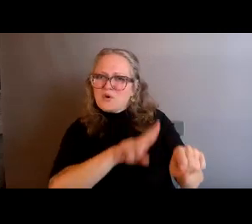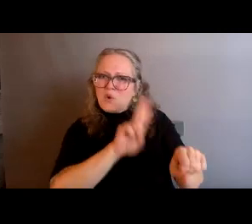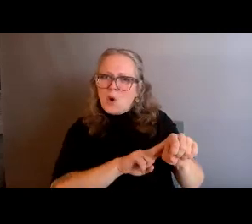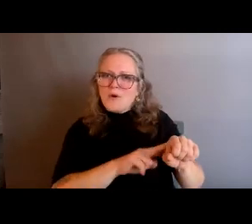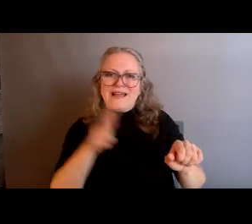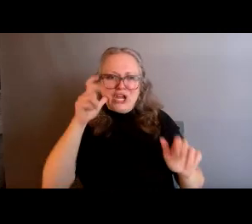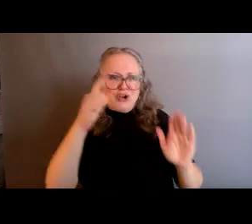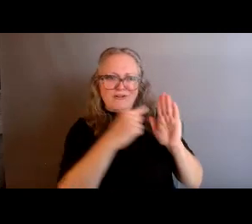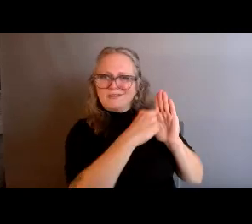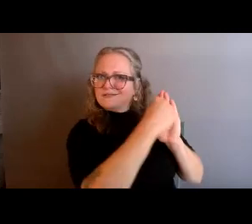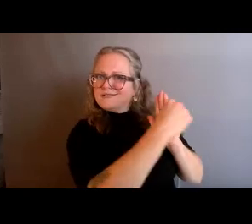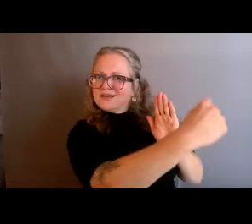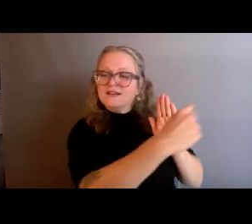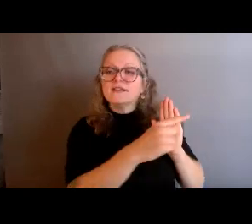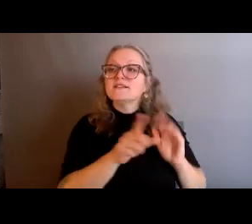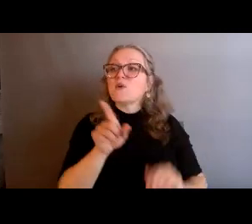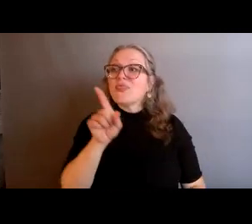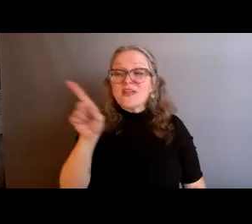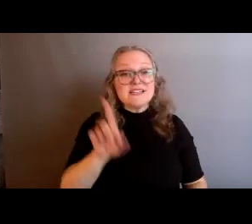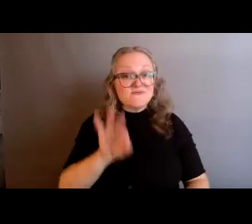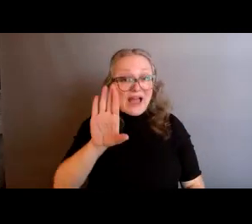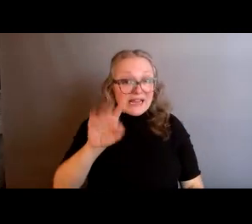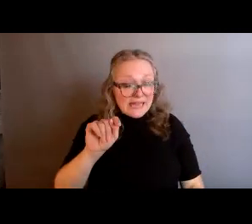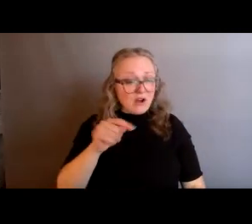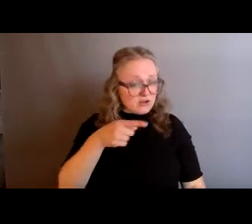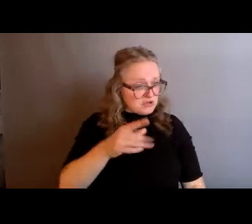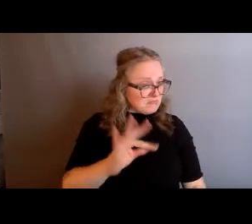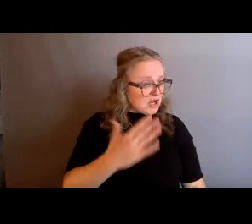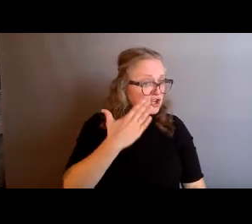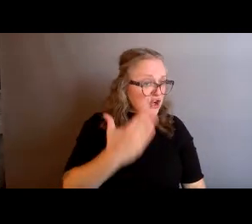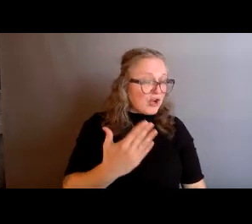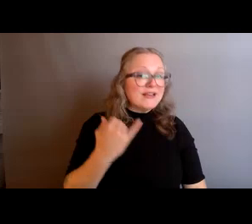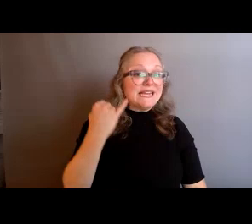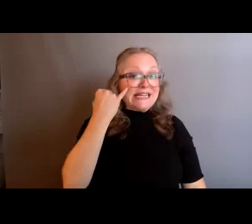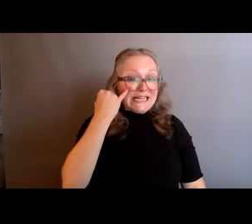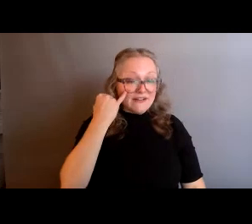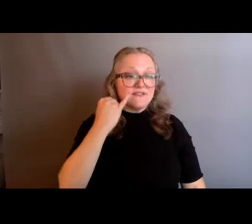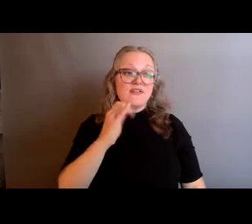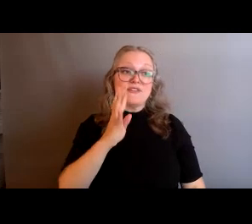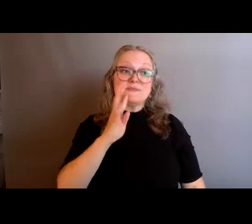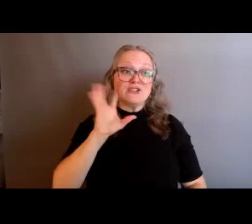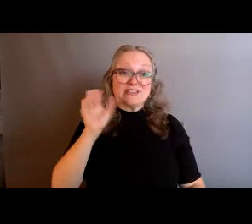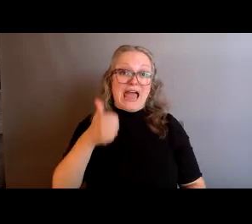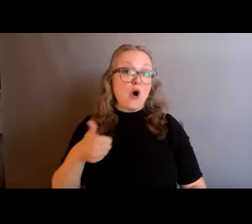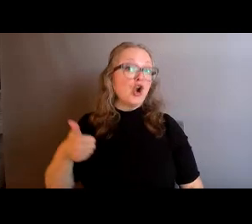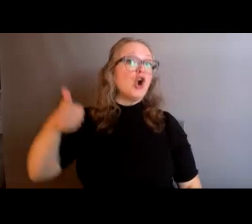so this is finding out how good they can do when they amplify speech, we find a threshold. Then